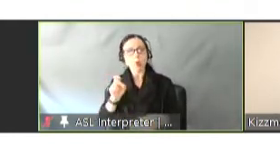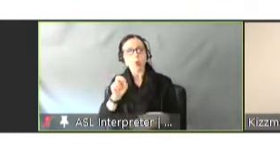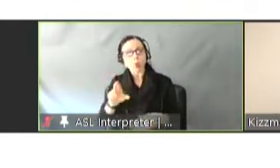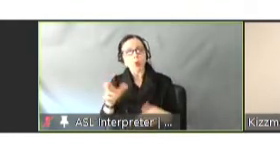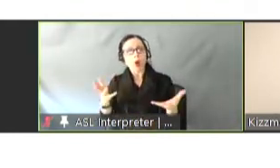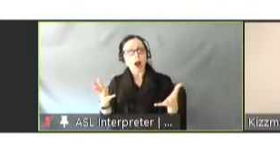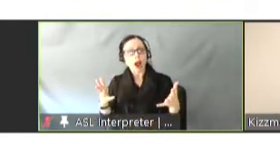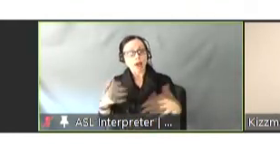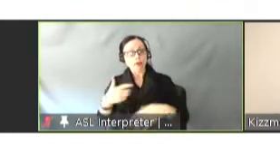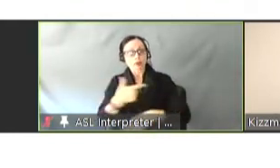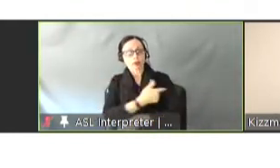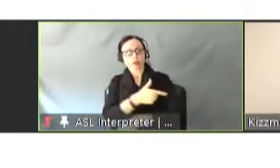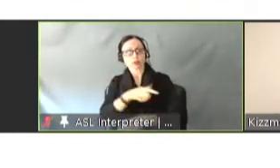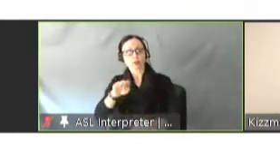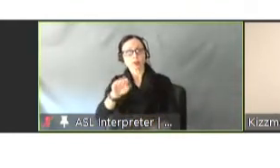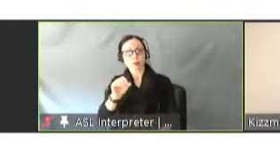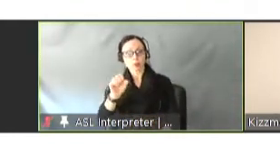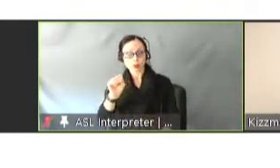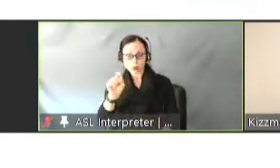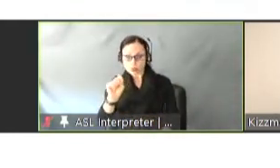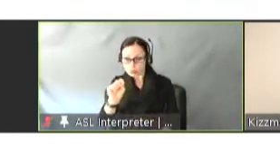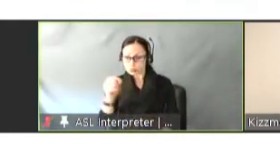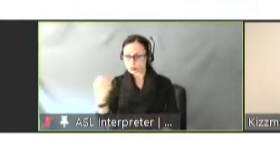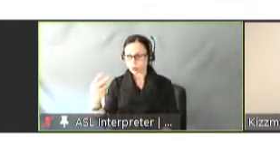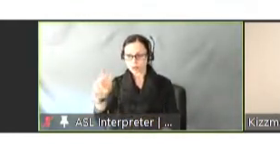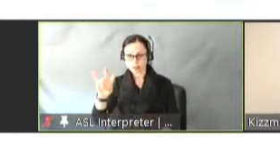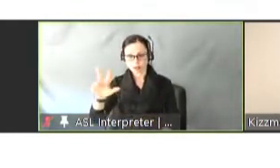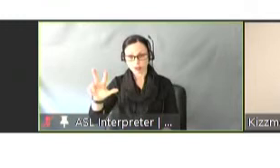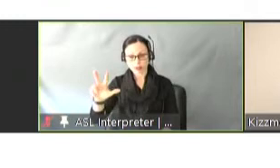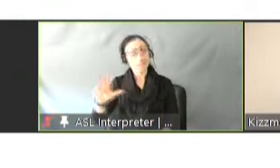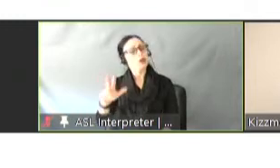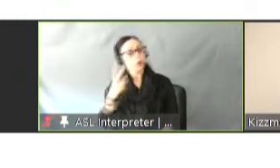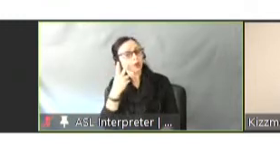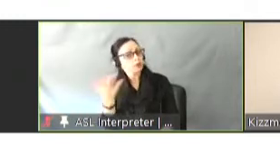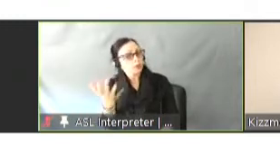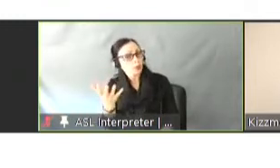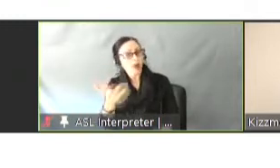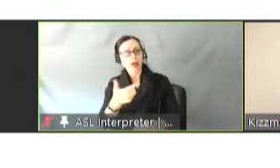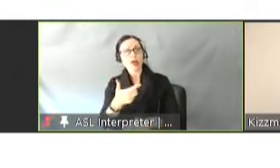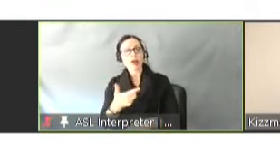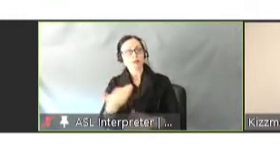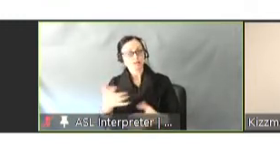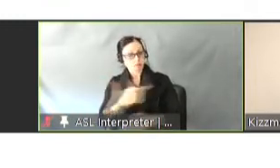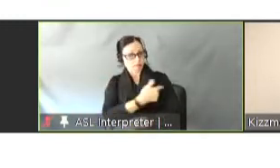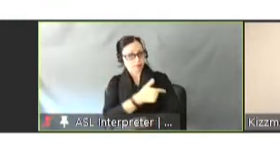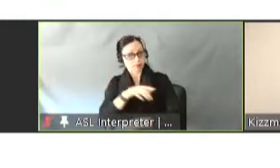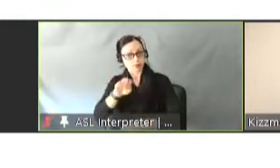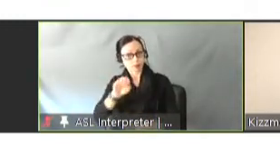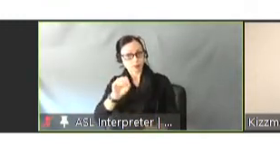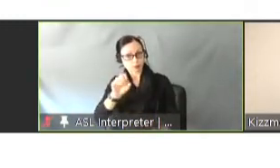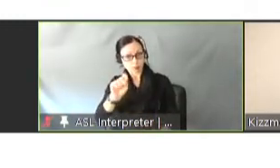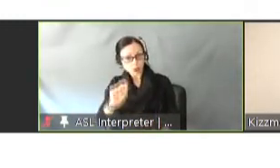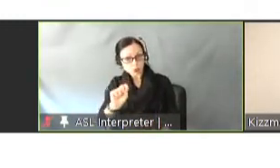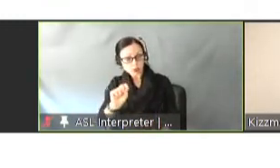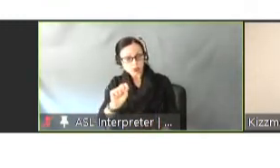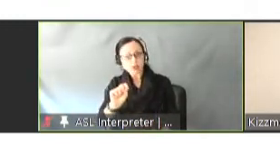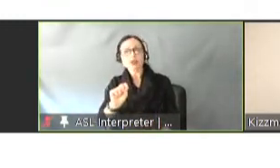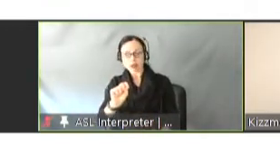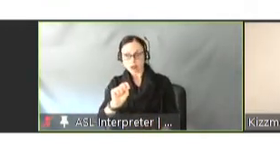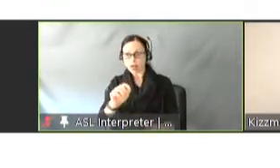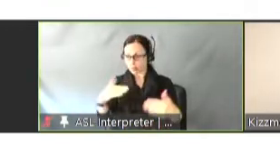boost with mRNA-1273. What we do see is that those boosted animals do clear the virus still by day